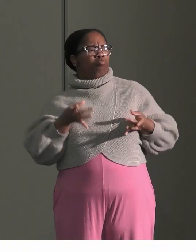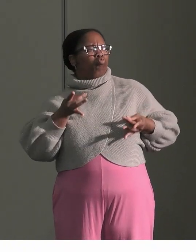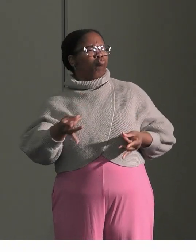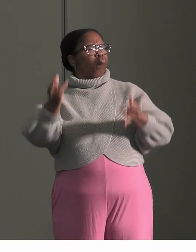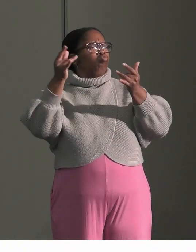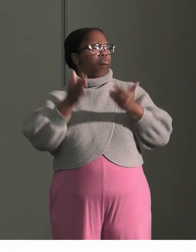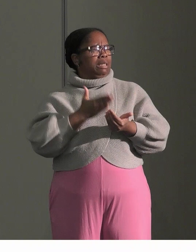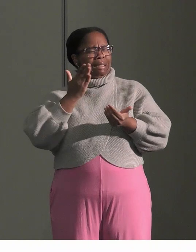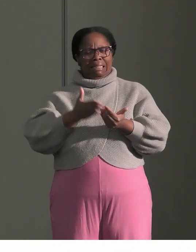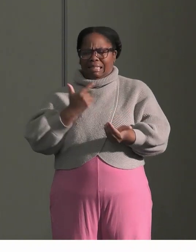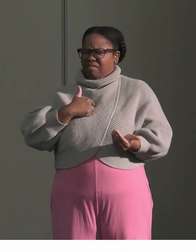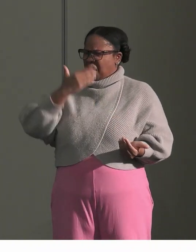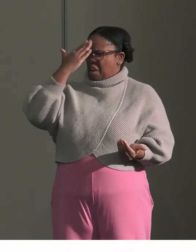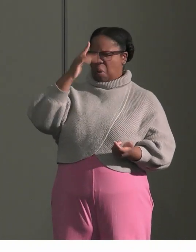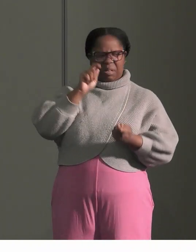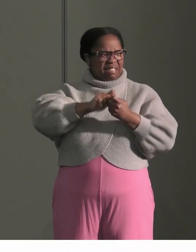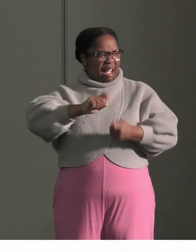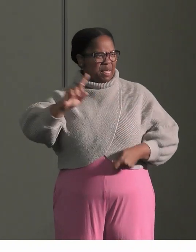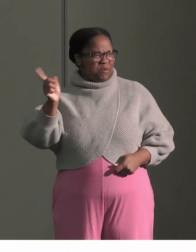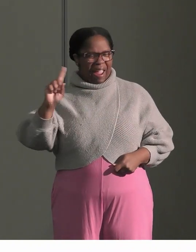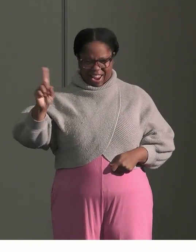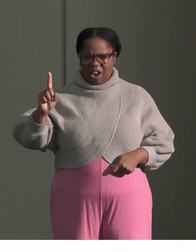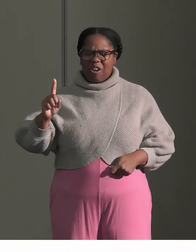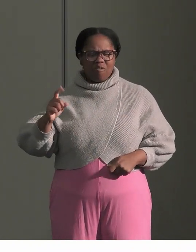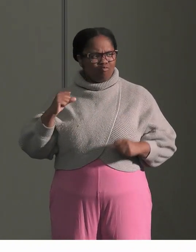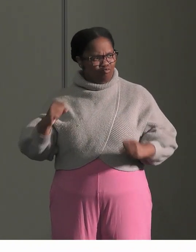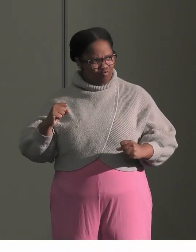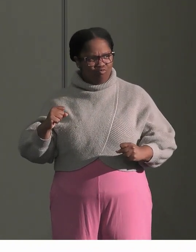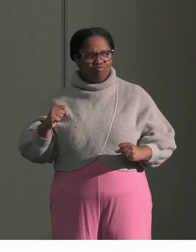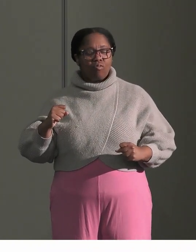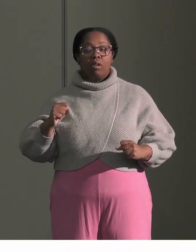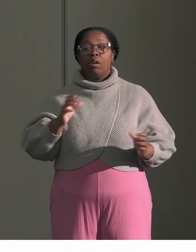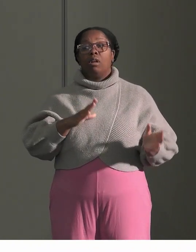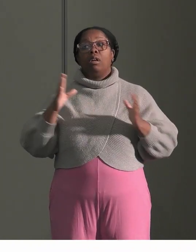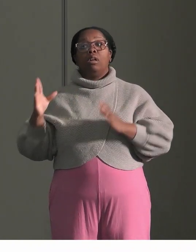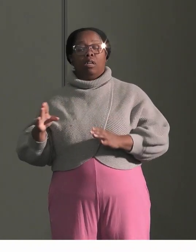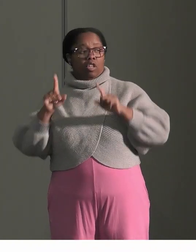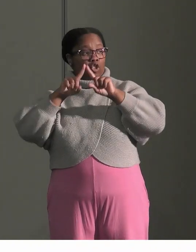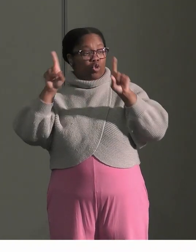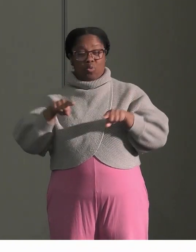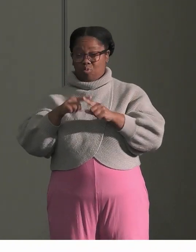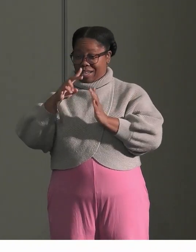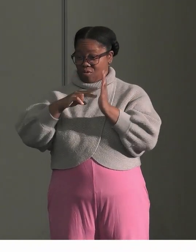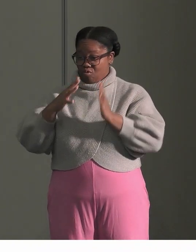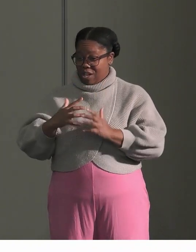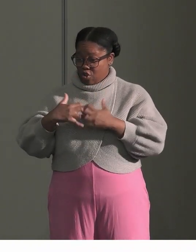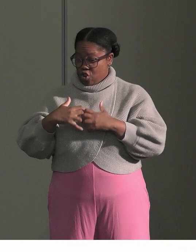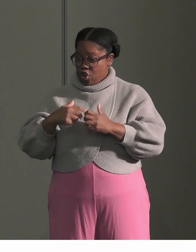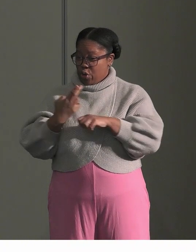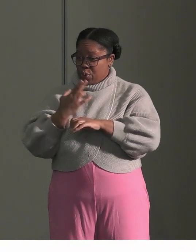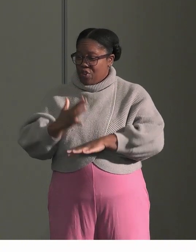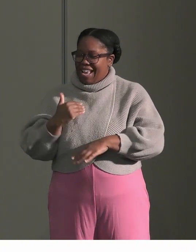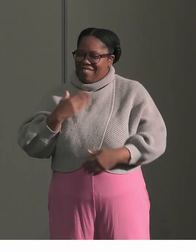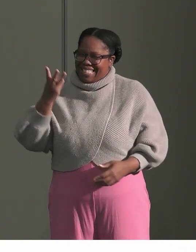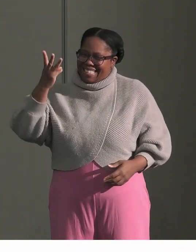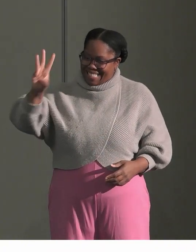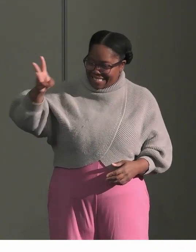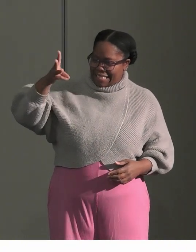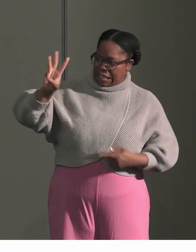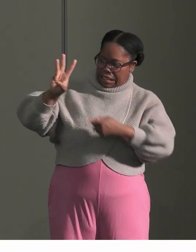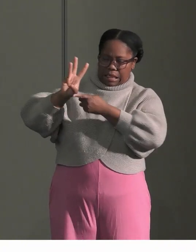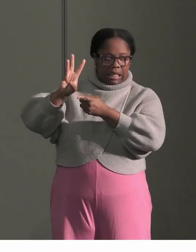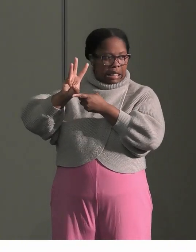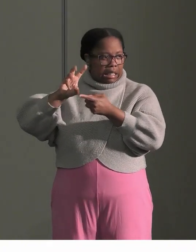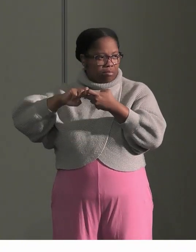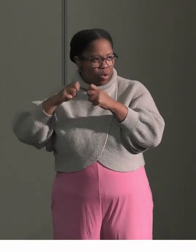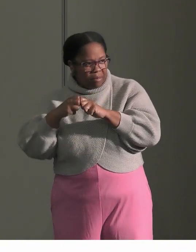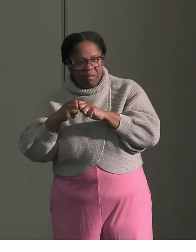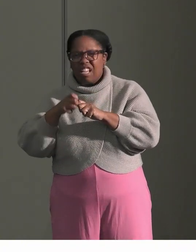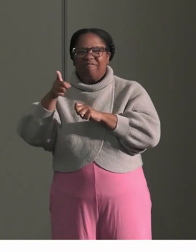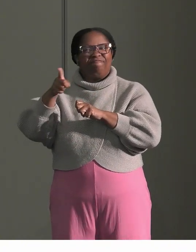card flow and knew where it was. The screen reader users found 16 takeaways of things not labeled or